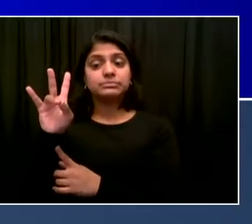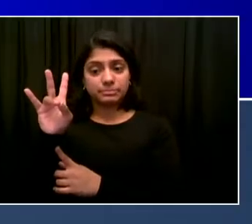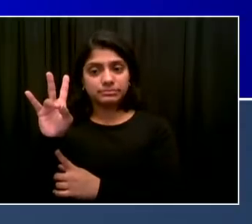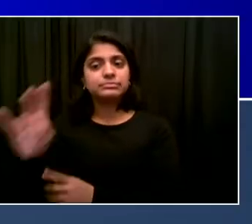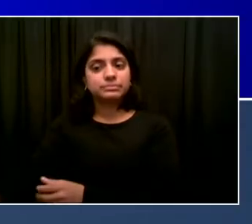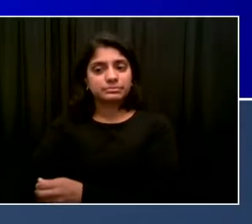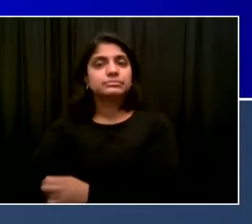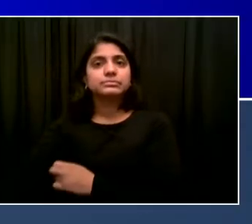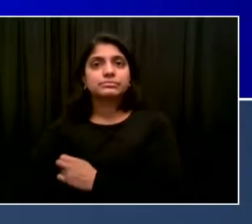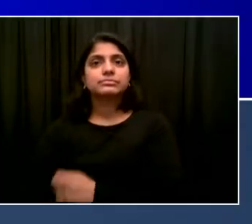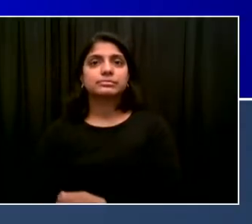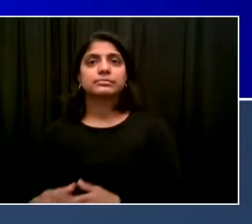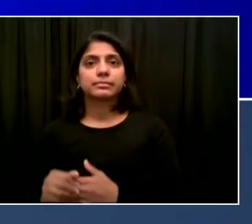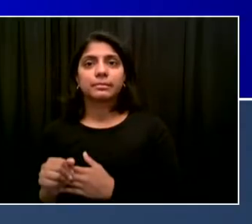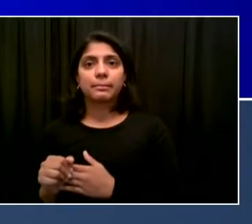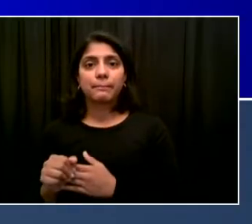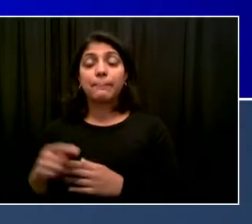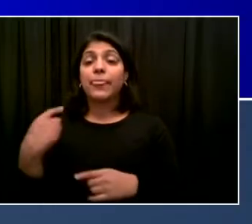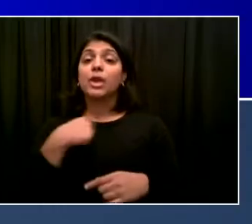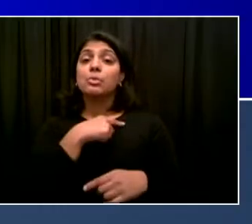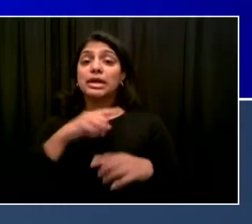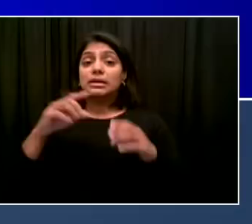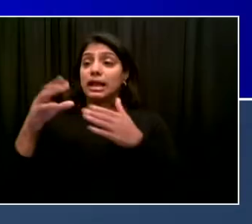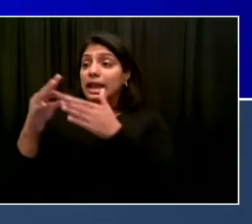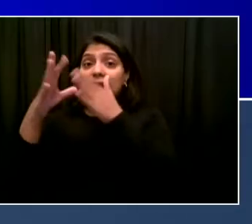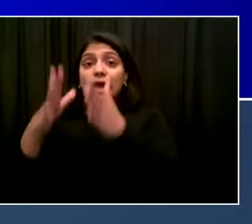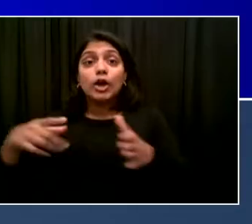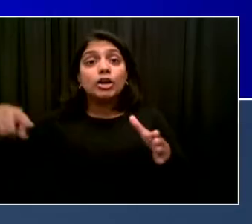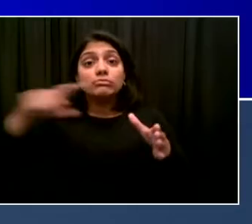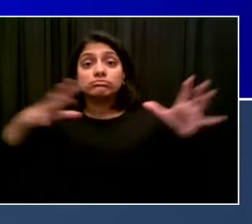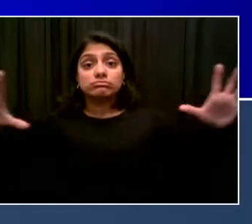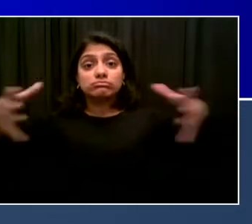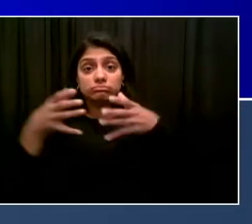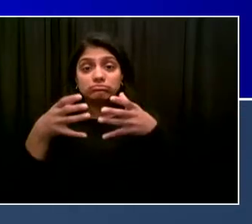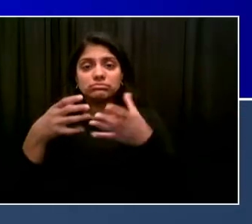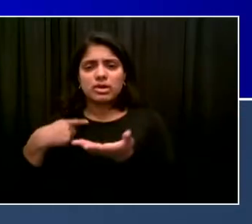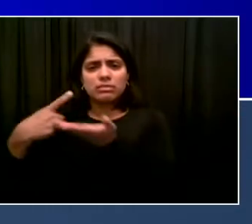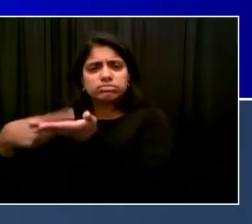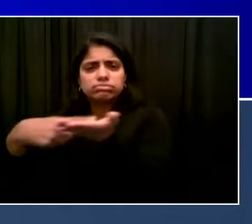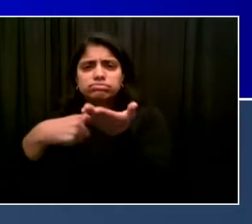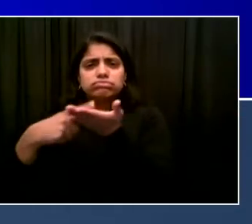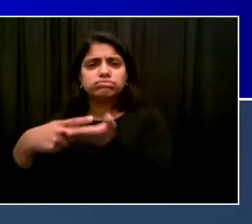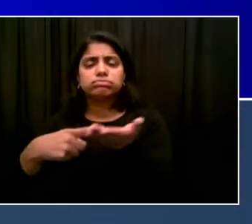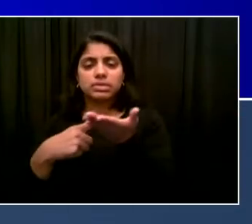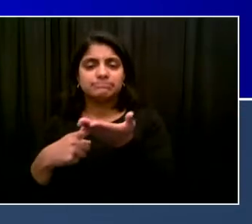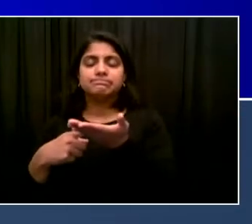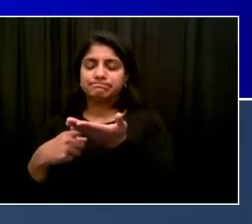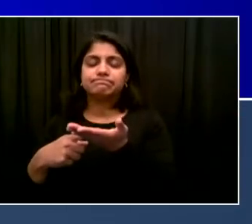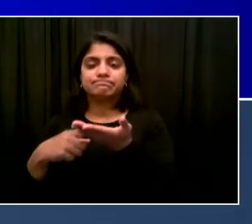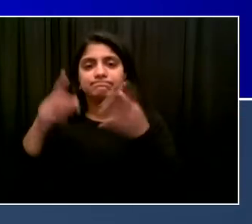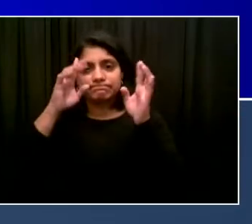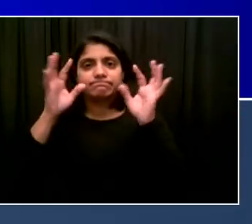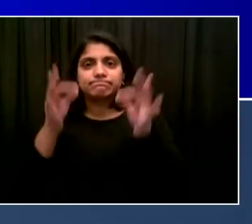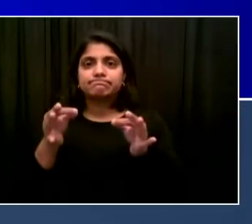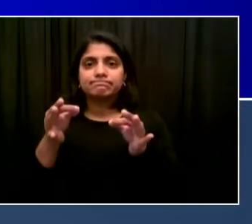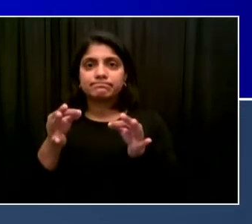DEVELOPMENT CORPORATION, THEY HAVE ALL BEEN OUT IN CONSTANT DIALOGUE WITH NEW GUIDANCE.